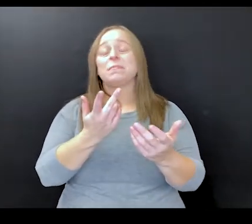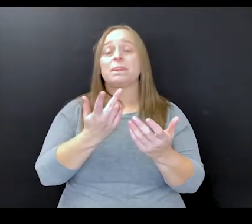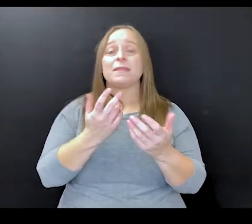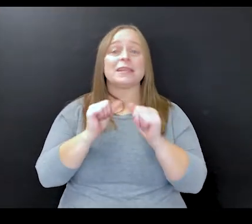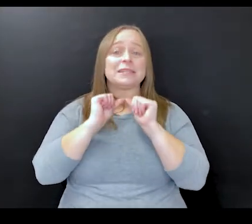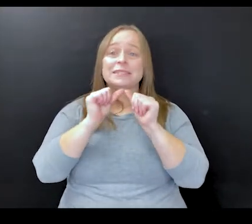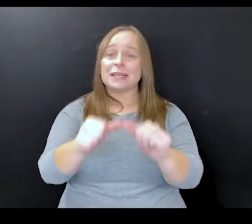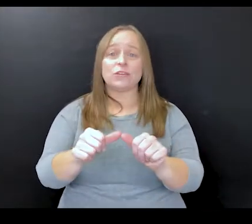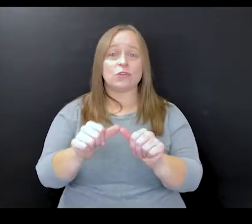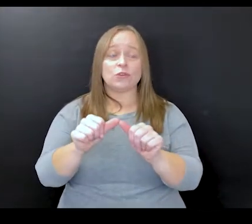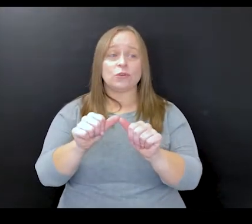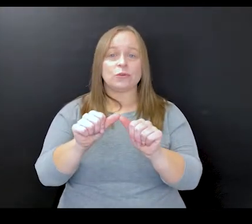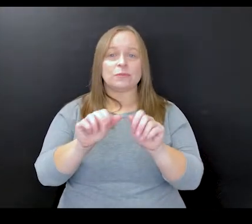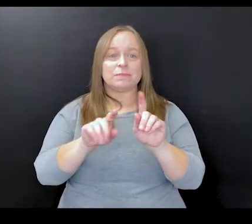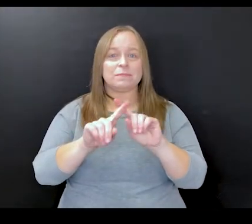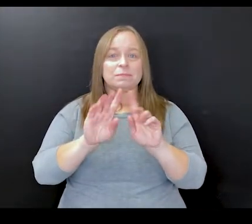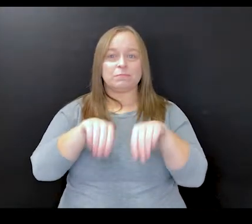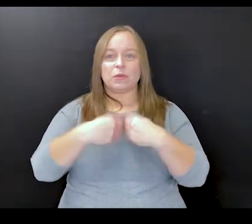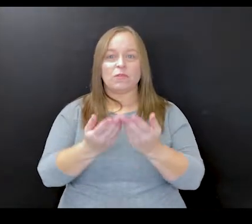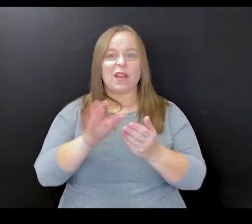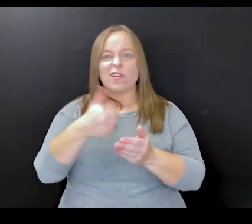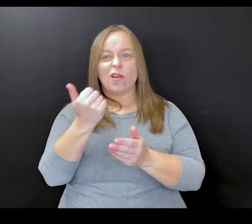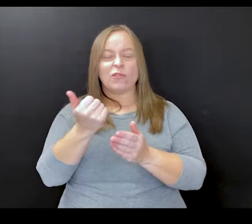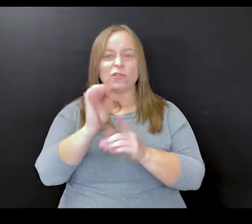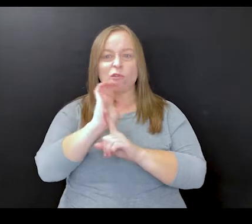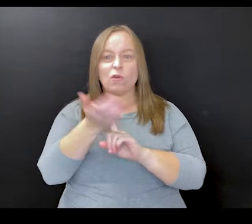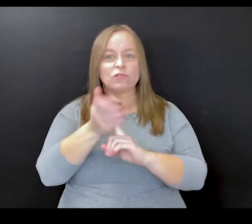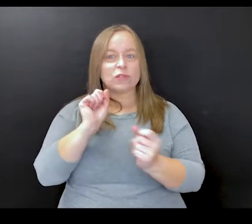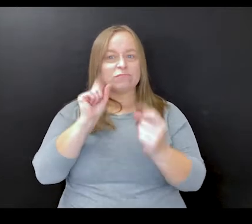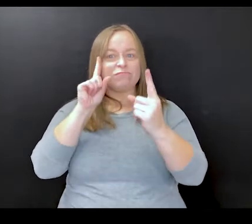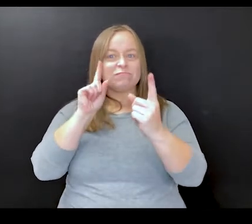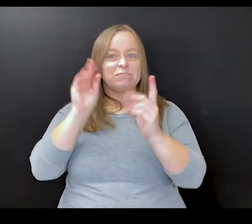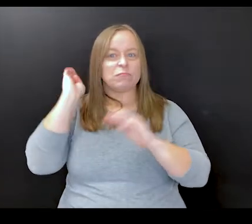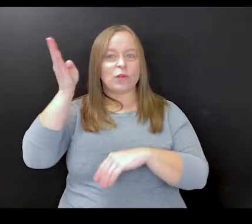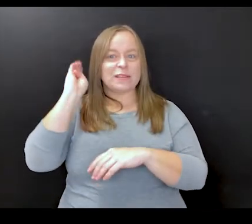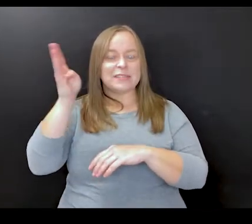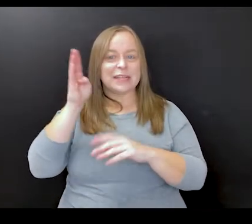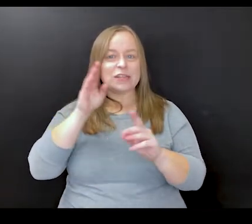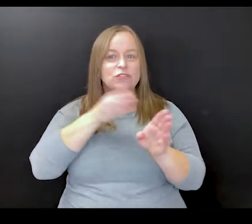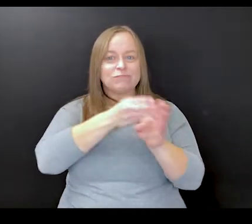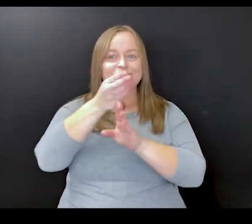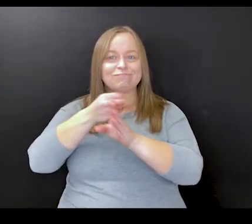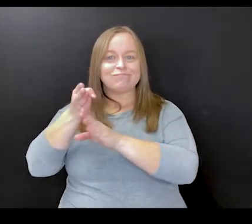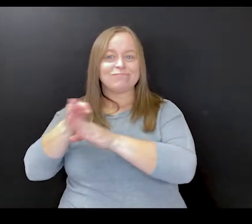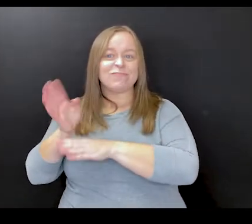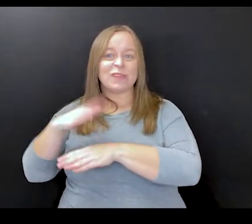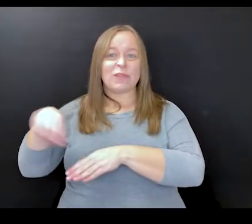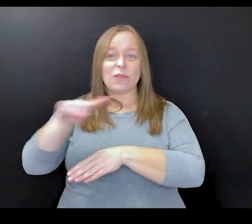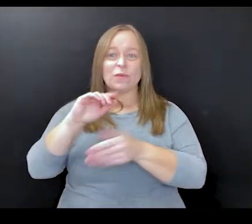And we're continuing to look at providing other culturally competent presentations in those communities as well.